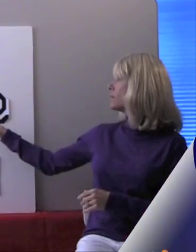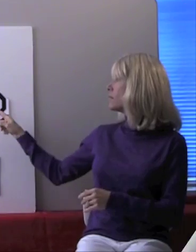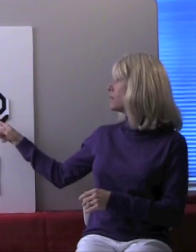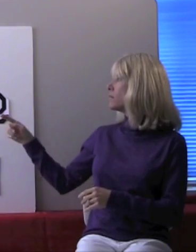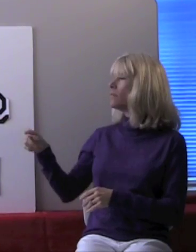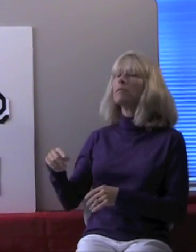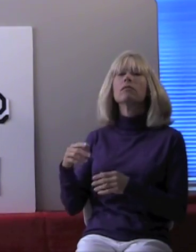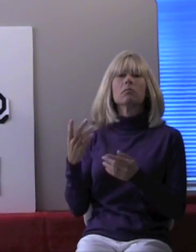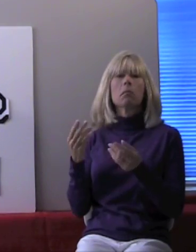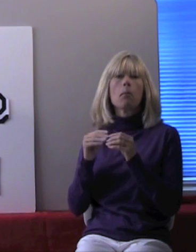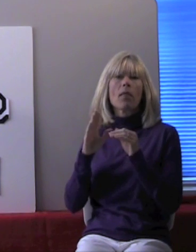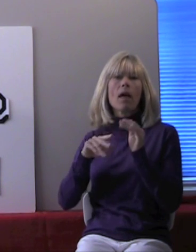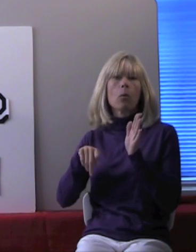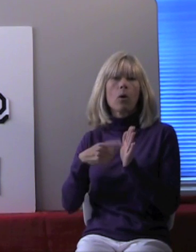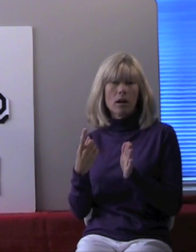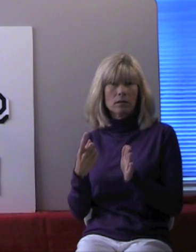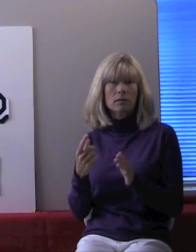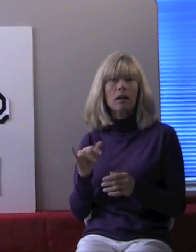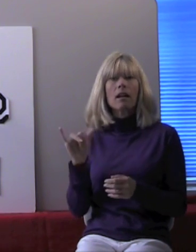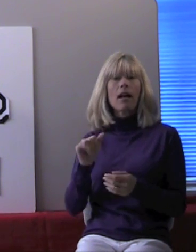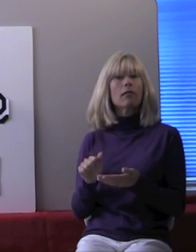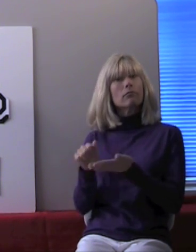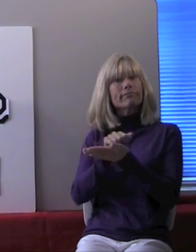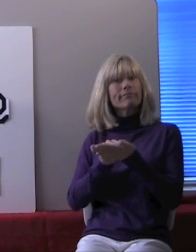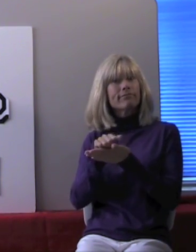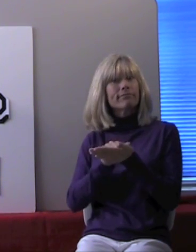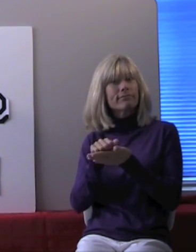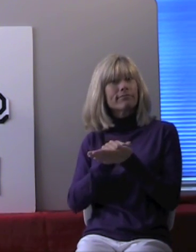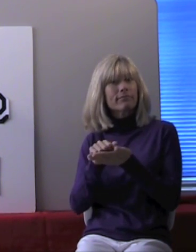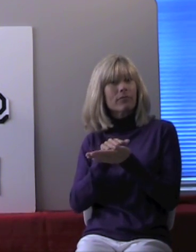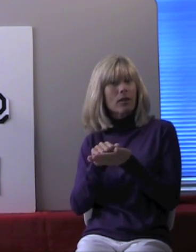This is rubbing more than once, like with WASH...